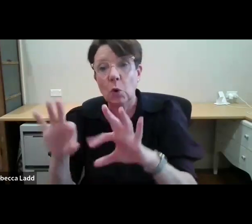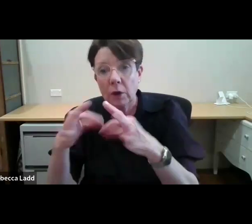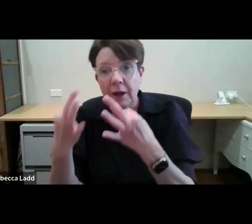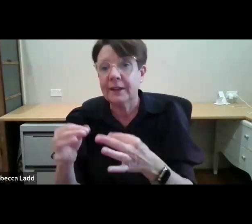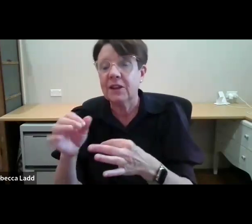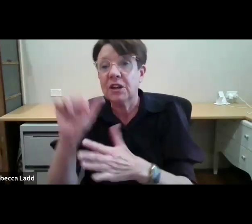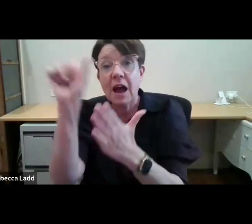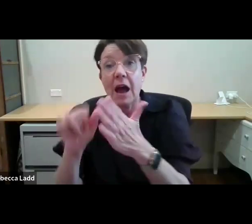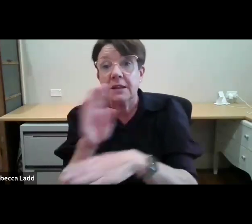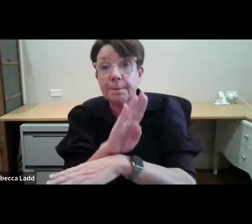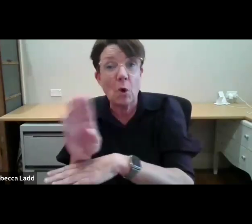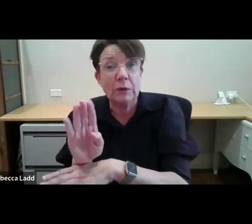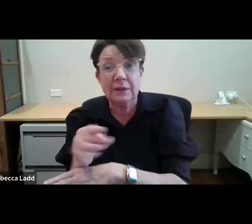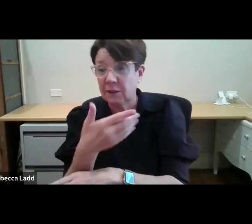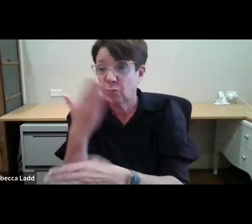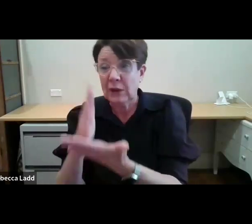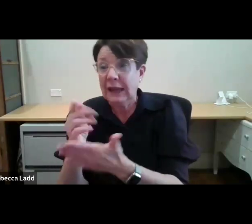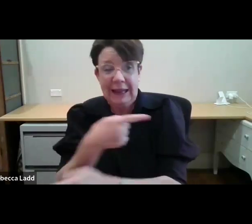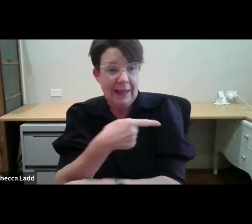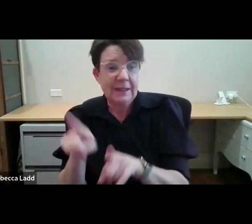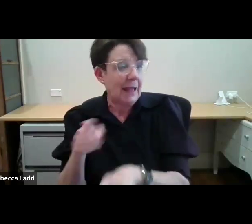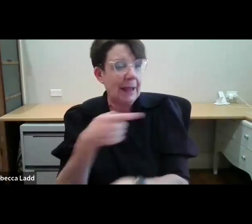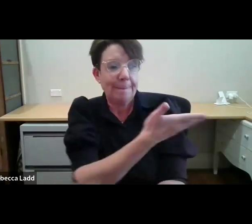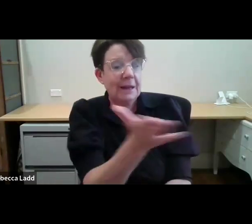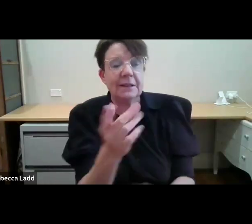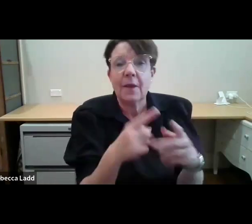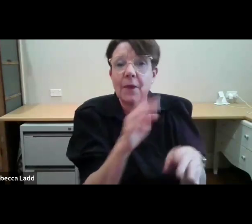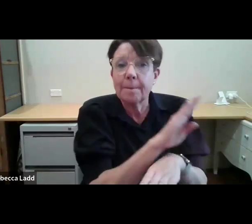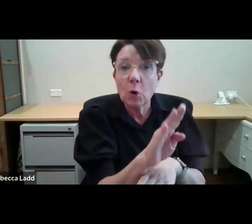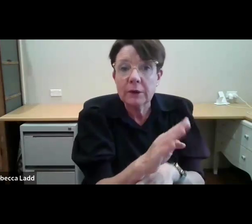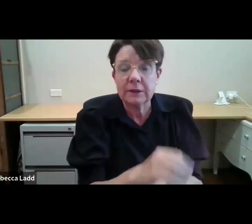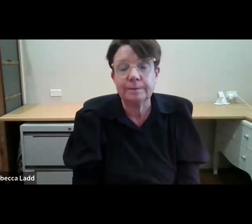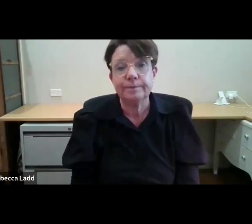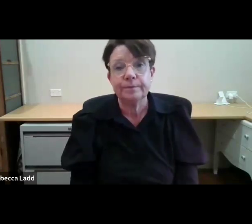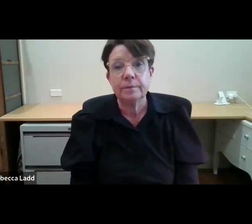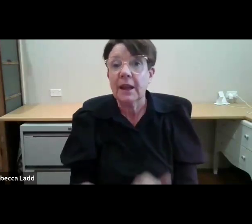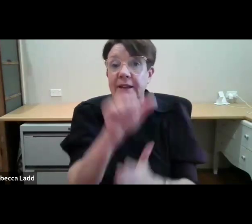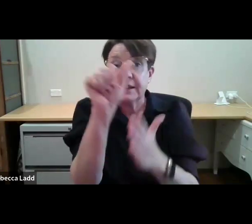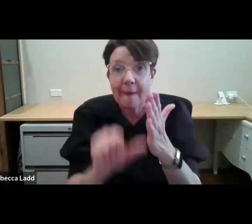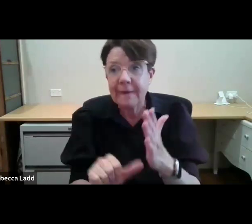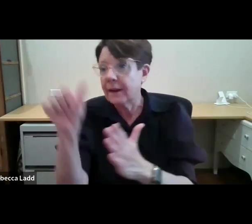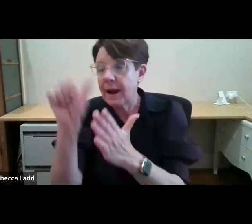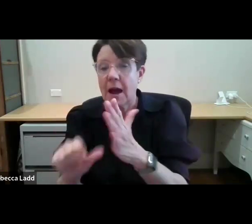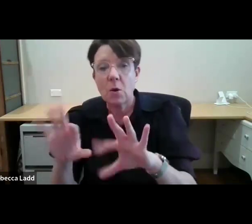come and I apologise for using the term, scrounging around for money and the thought is how can we consider climate Justice